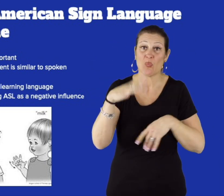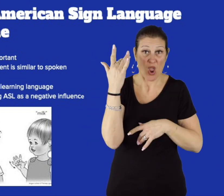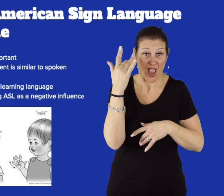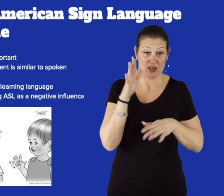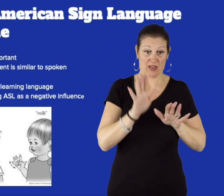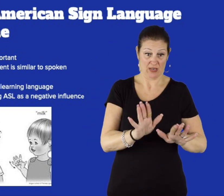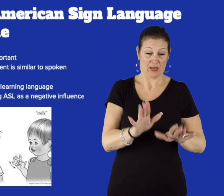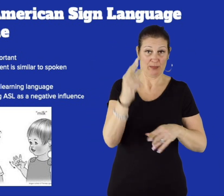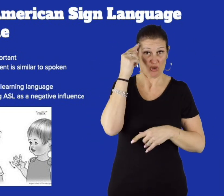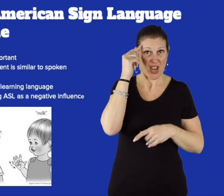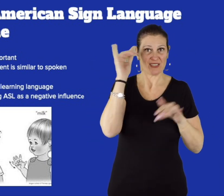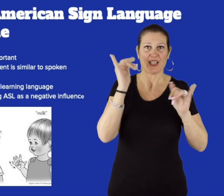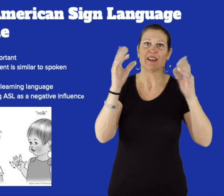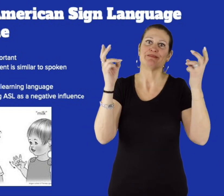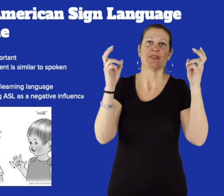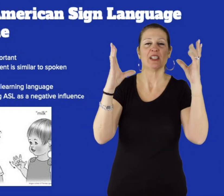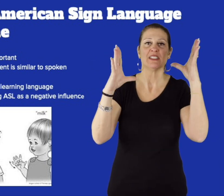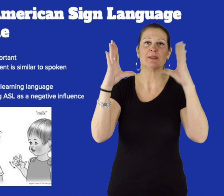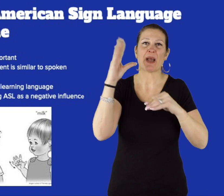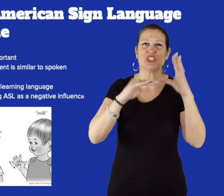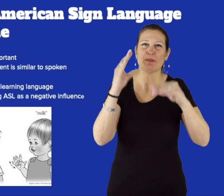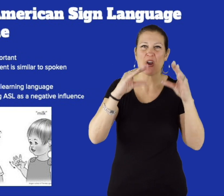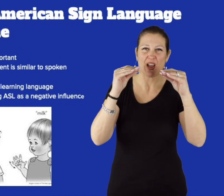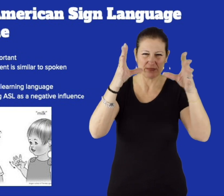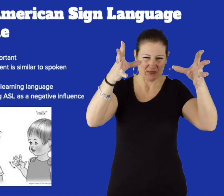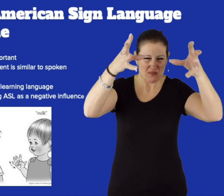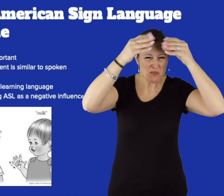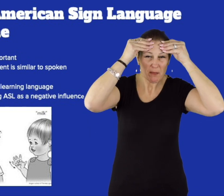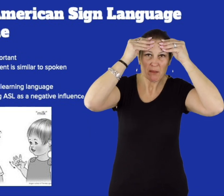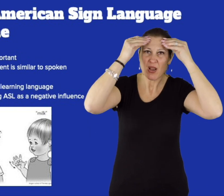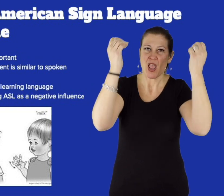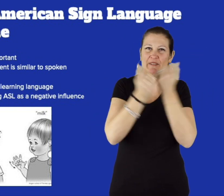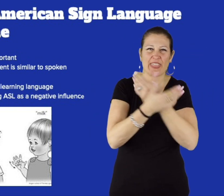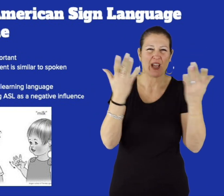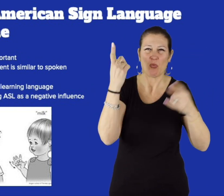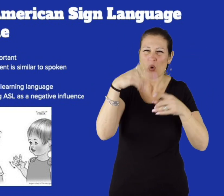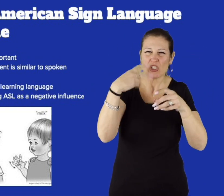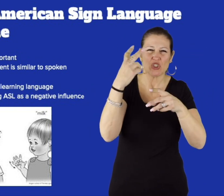their brains are like little sponges, soaking in everything in the world around them.